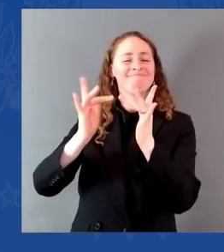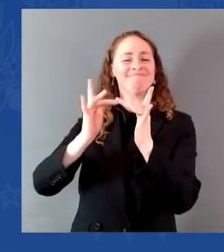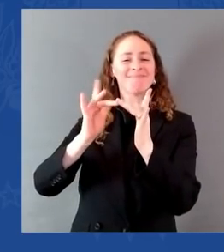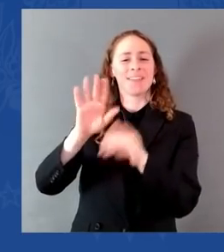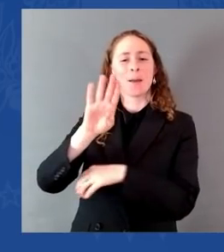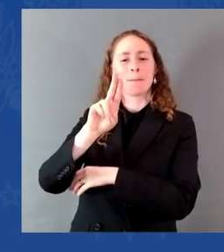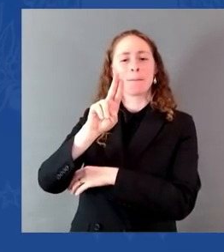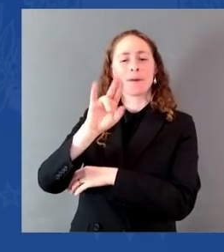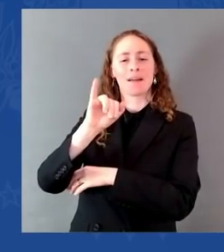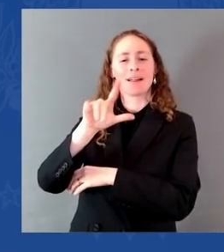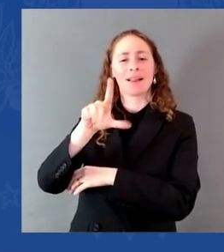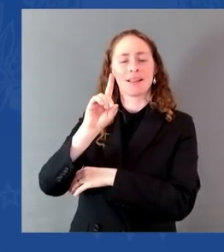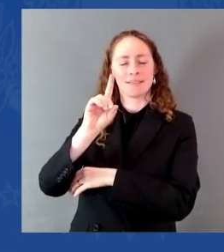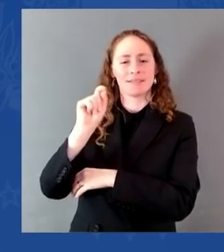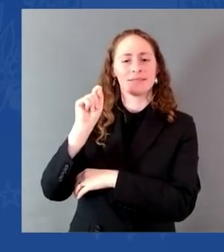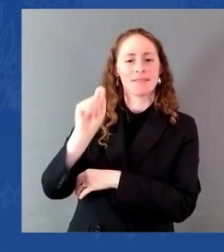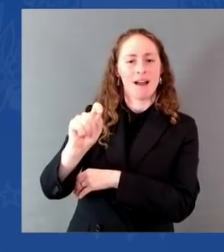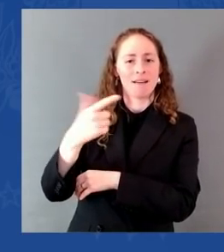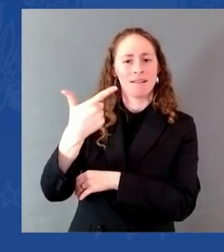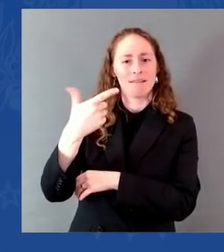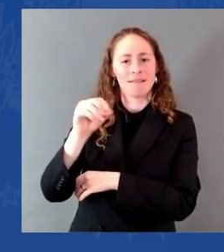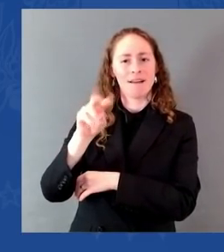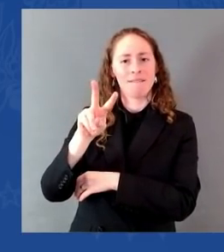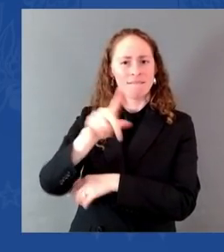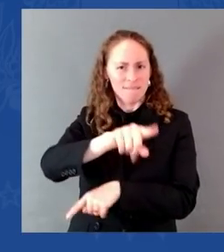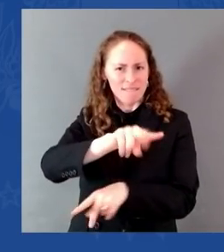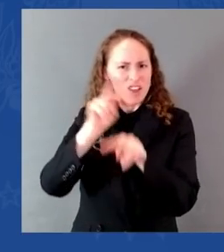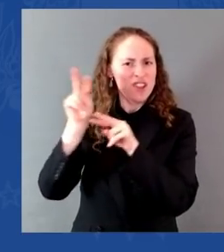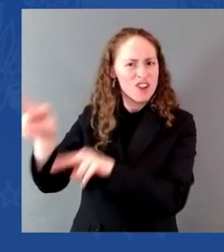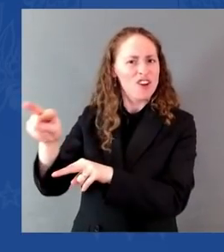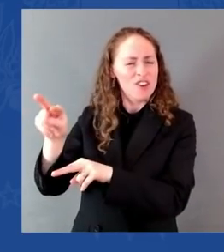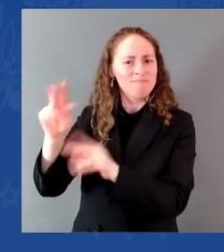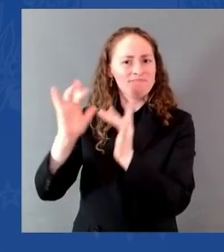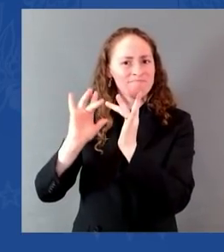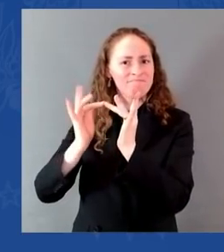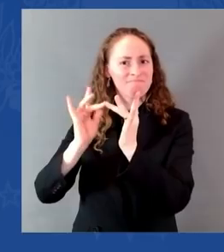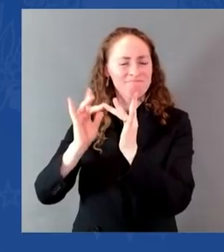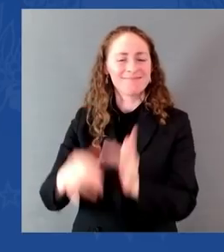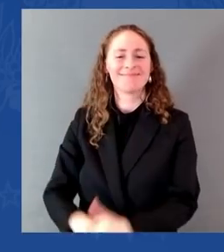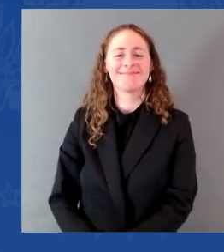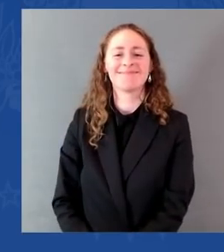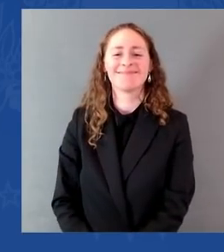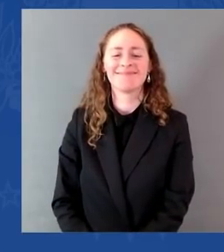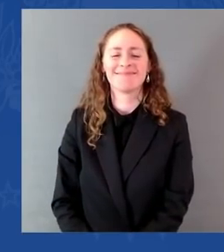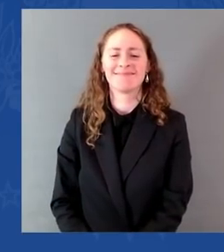in our willingness to invest in ourselves -- in ourselves. We invested in our infrastructure.